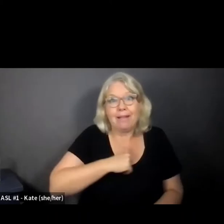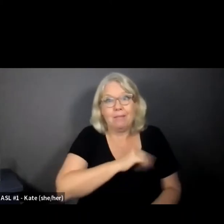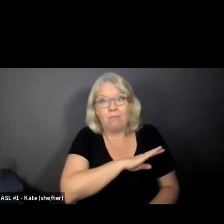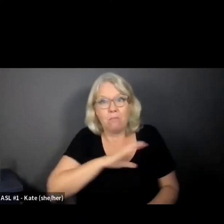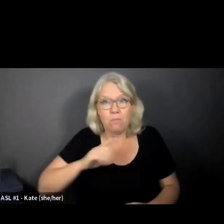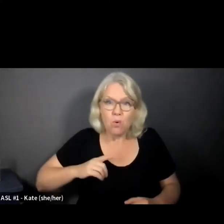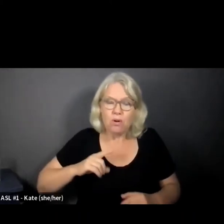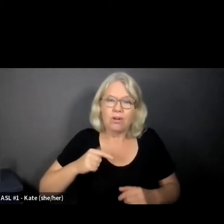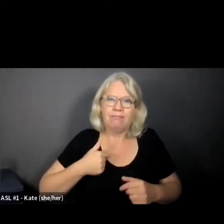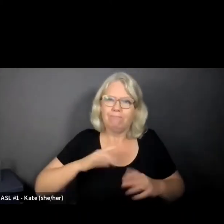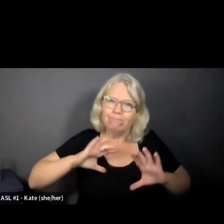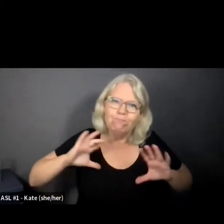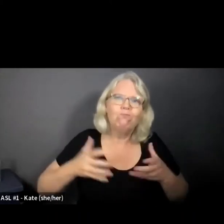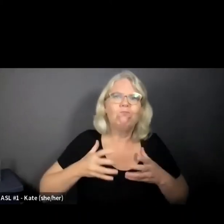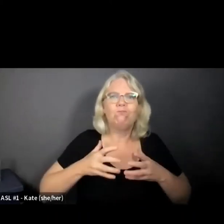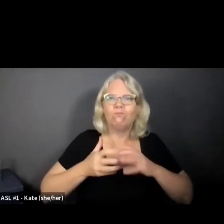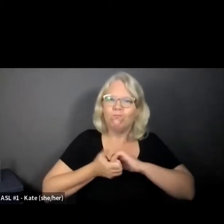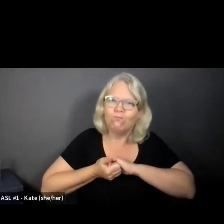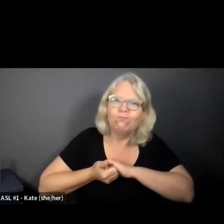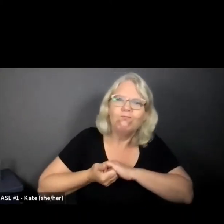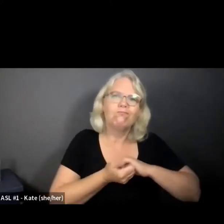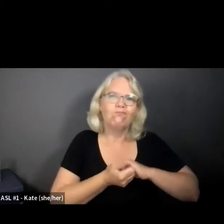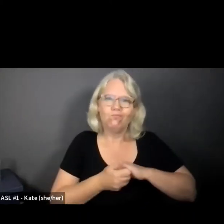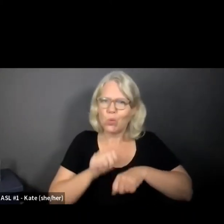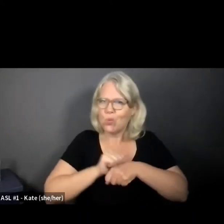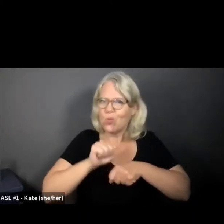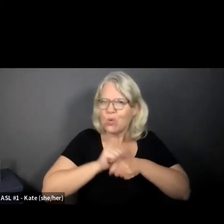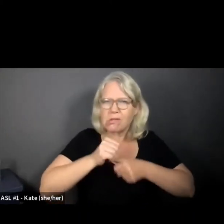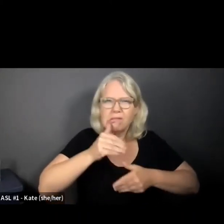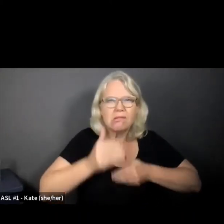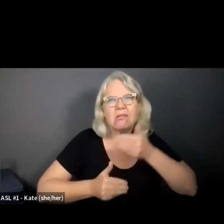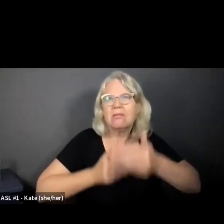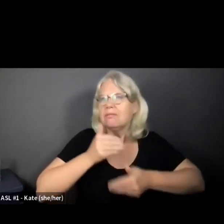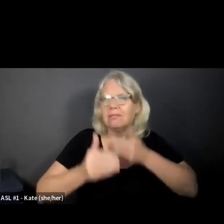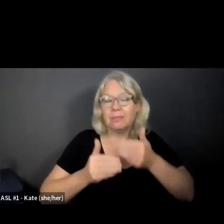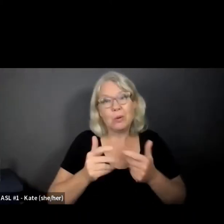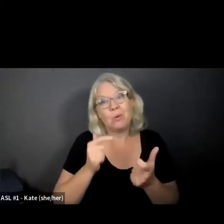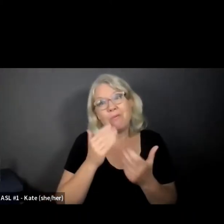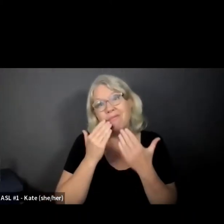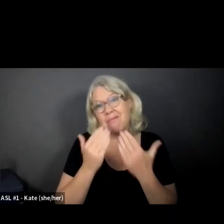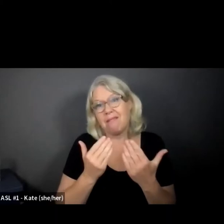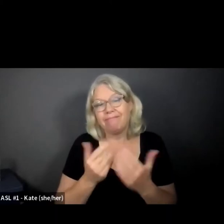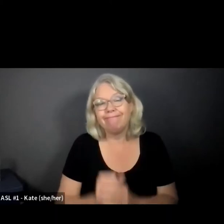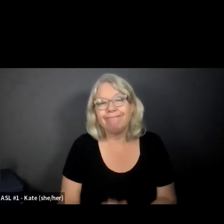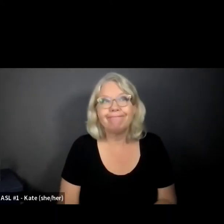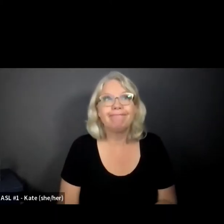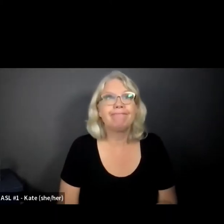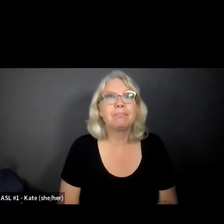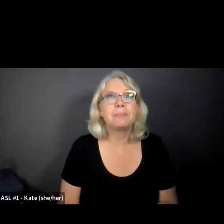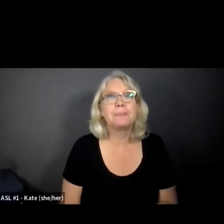I THANK OUR STAFF AND BOARD TEAM FOR EVERYTHING THEY DO.